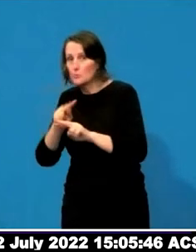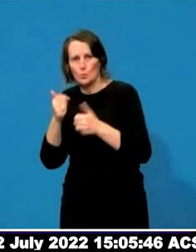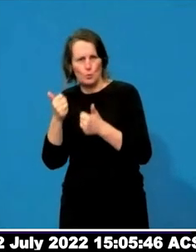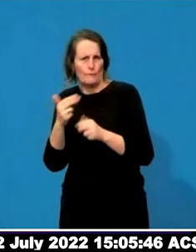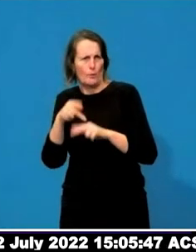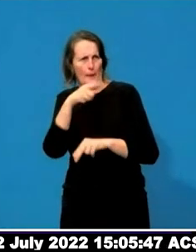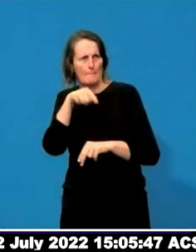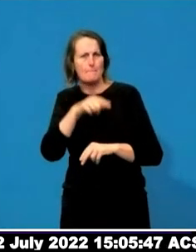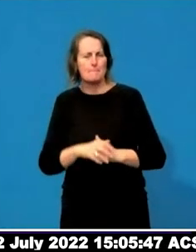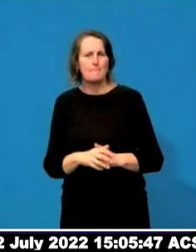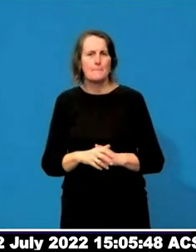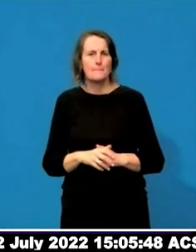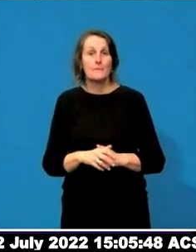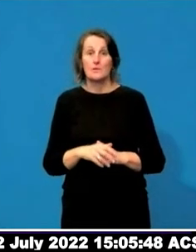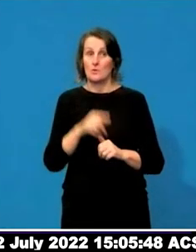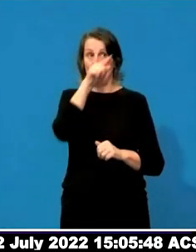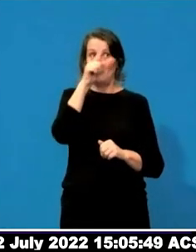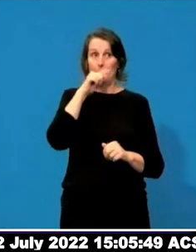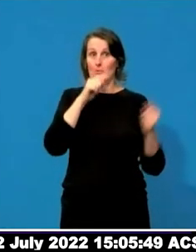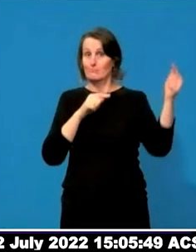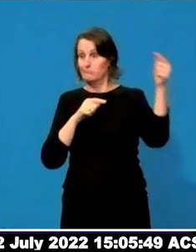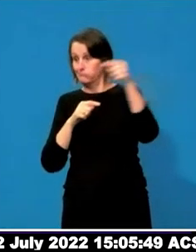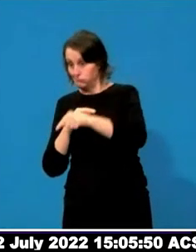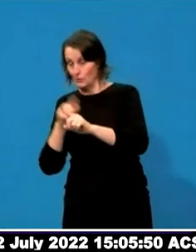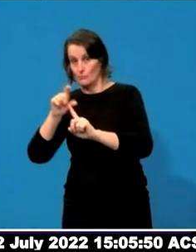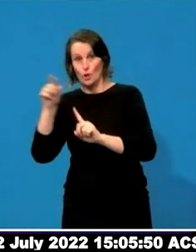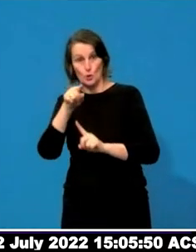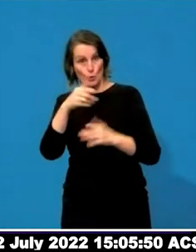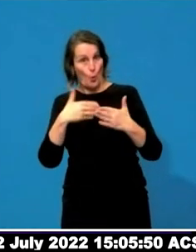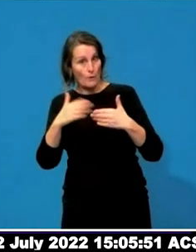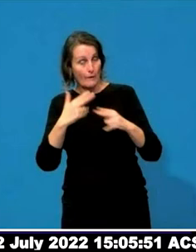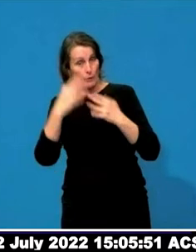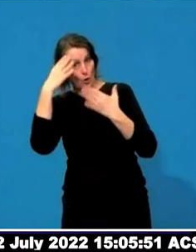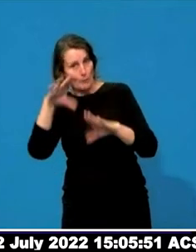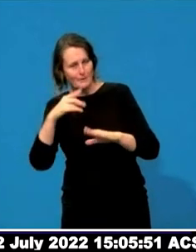And when they make those trips, do you arrange accommodation for them? Always.